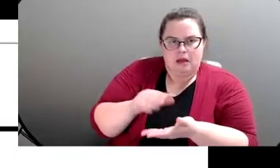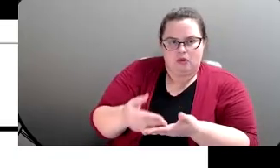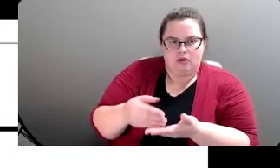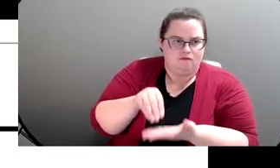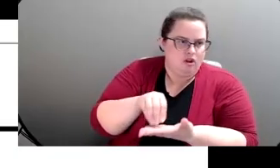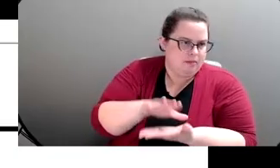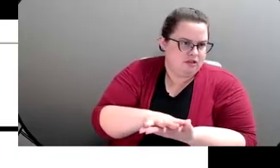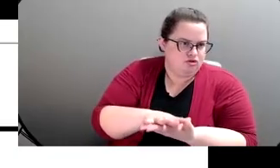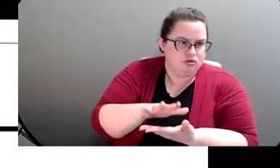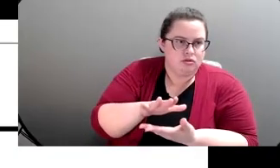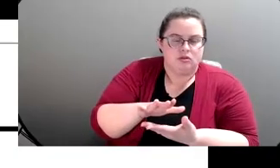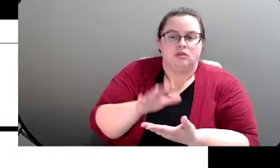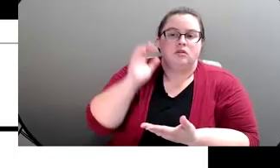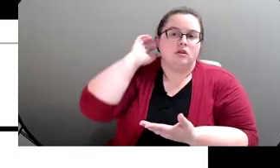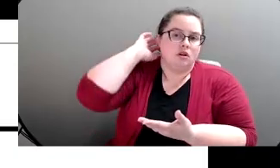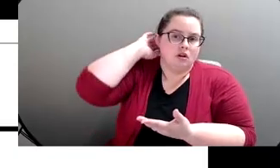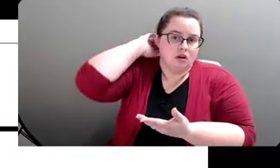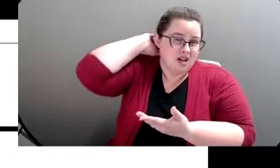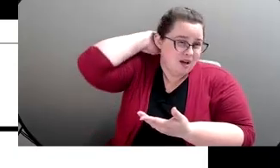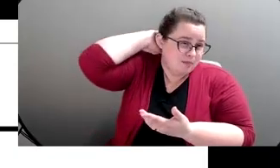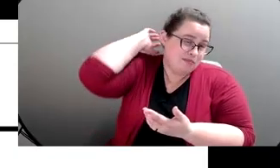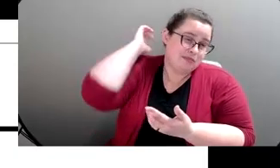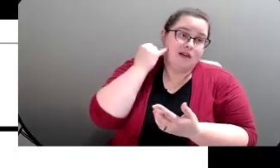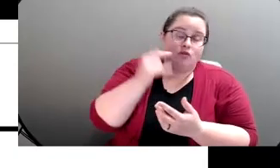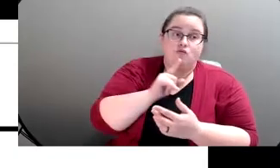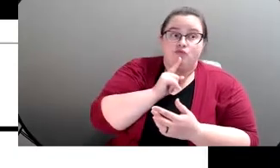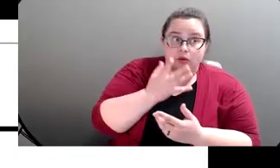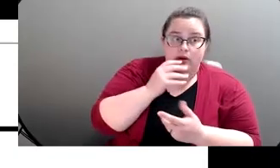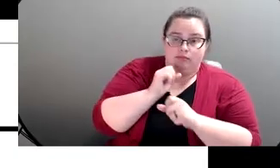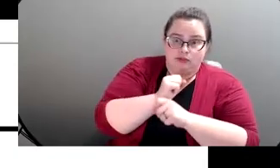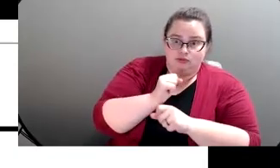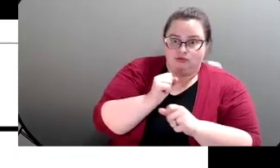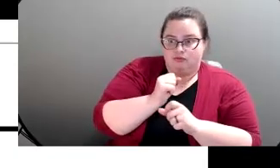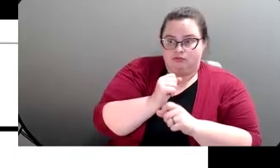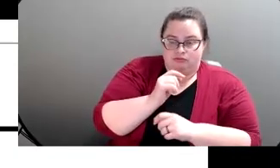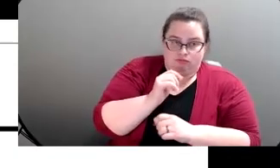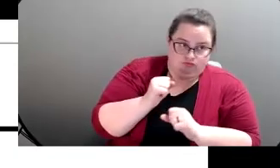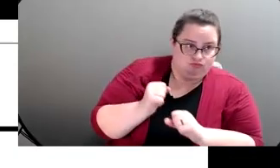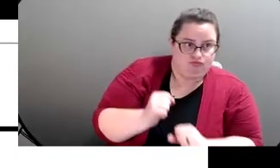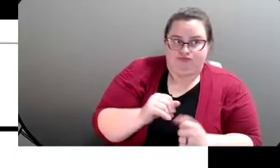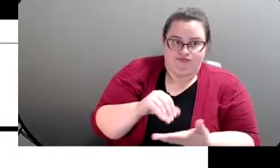You could also, if you want to really make sure that it's very well documented, is, you're doing that